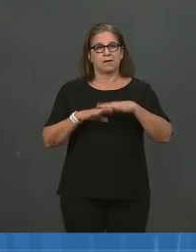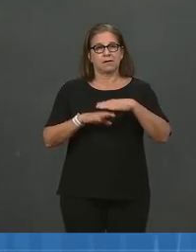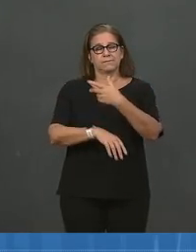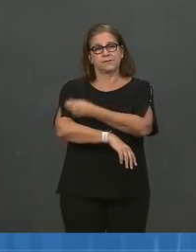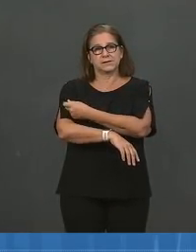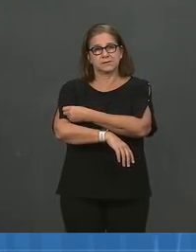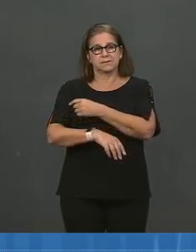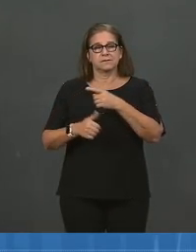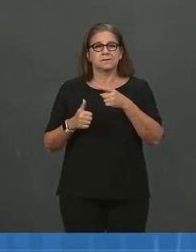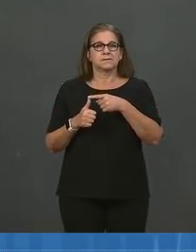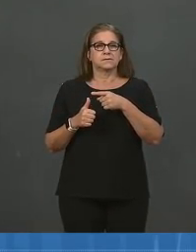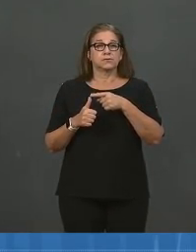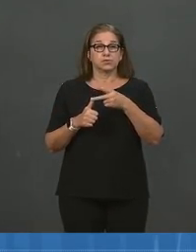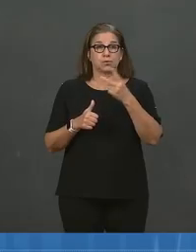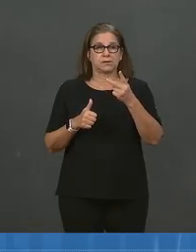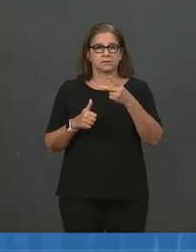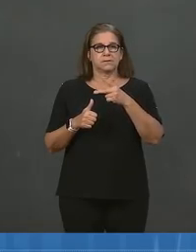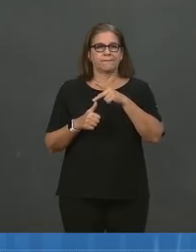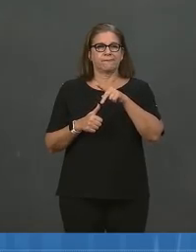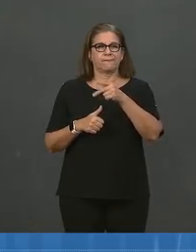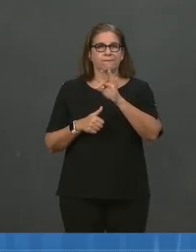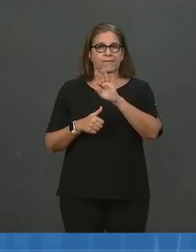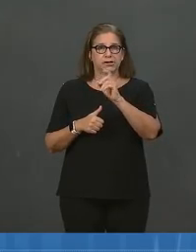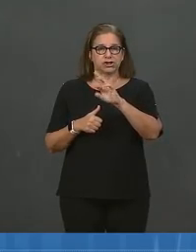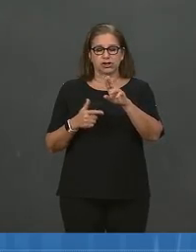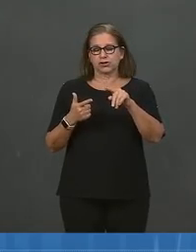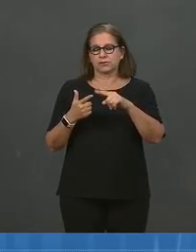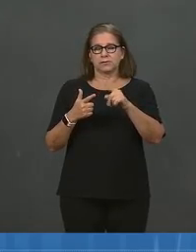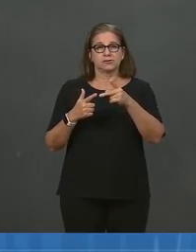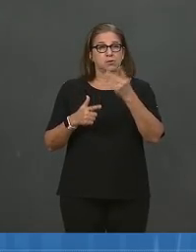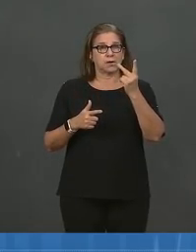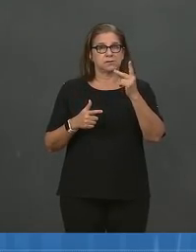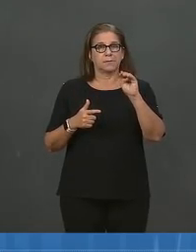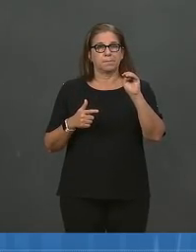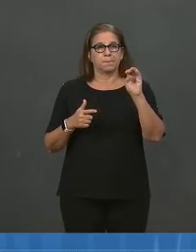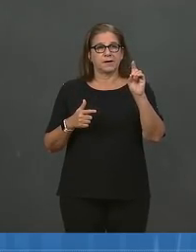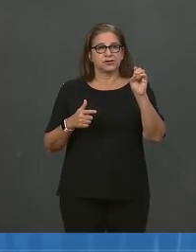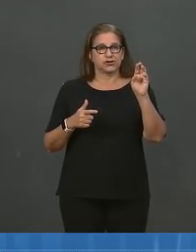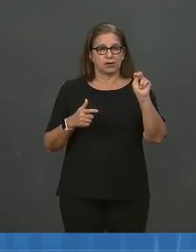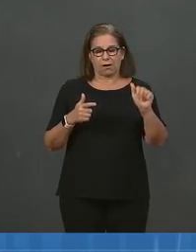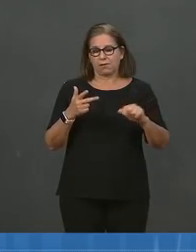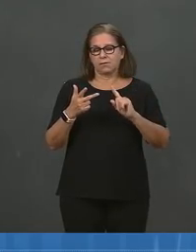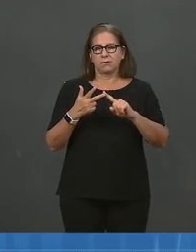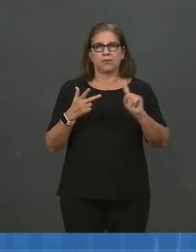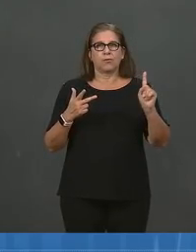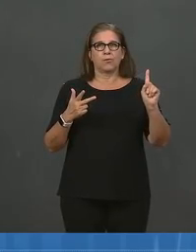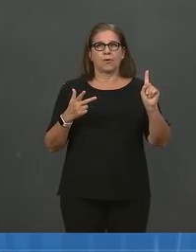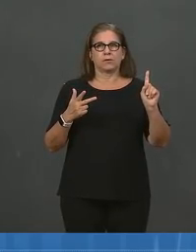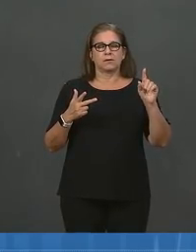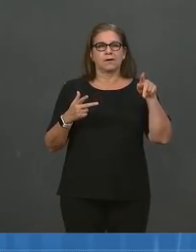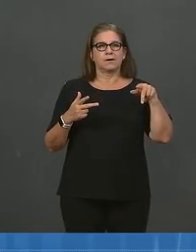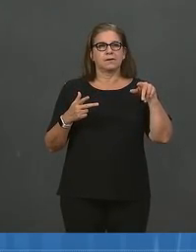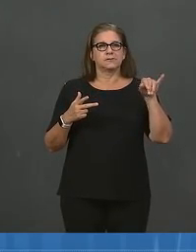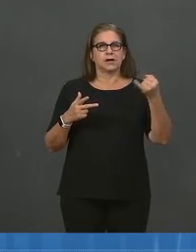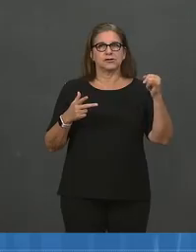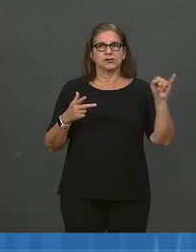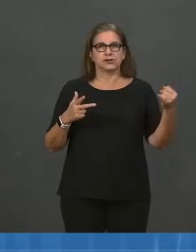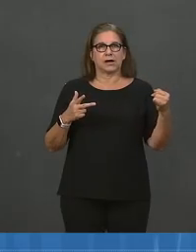Well, thank you everybody for joining. And I hope everybody has a good weekend. And we look forward to seeing you next week. Thank you. Dr. Walensky: Thank you.